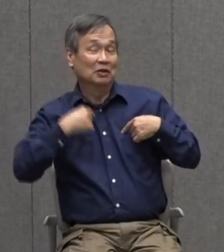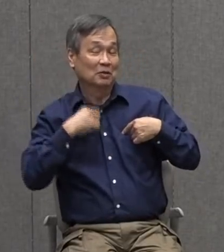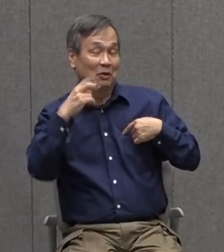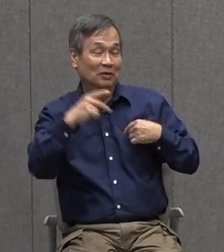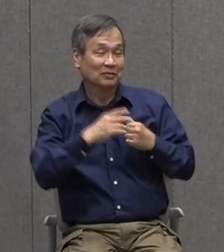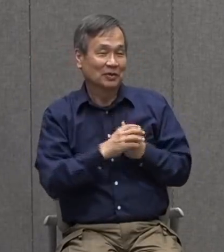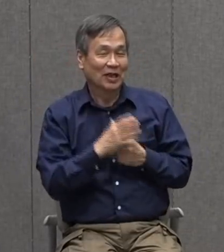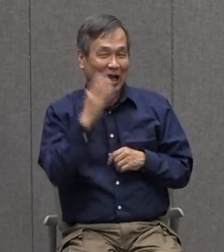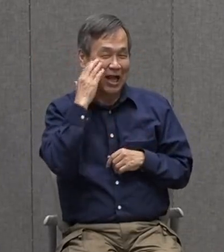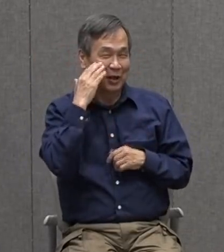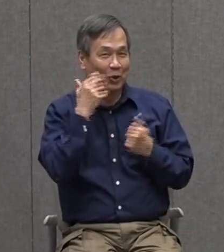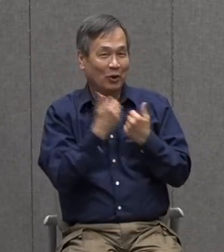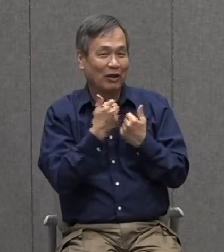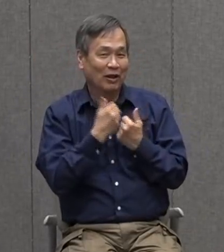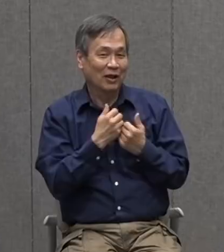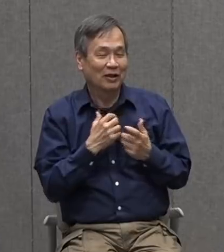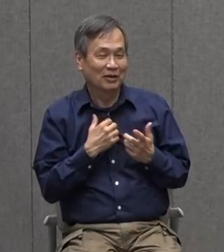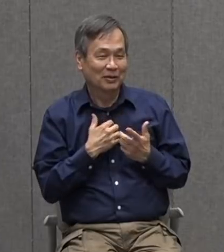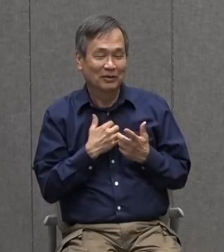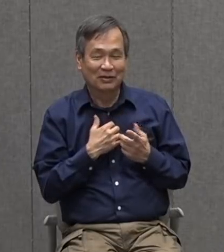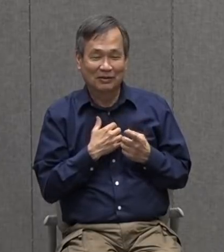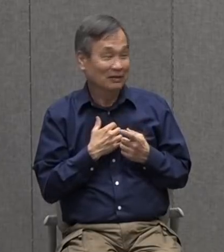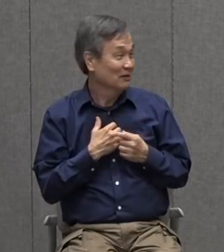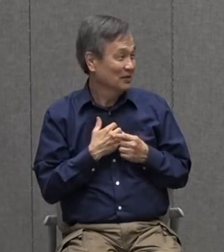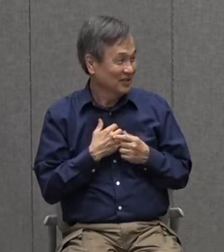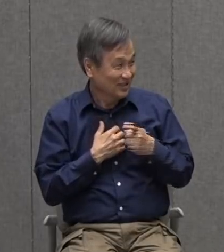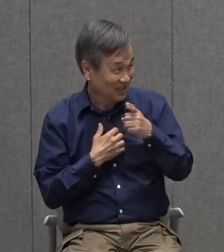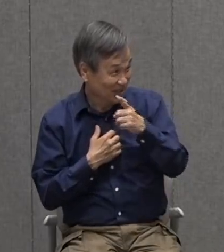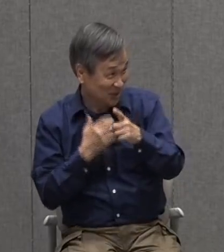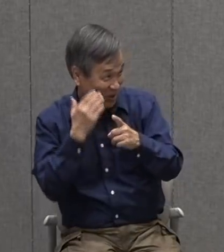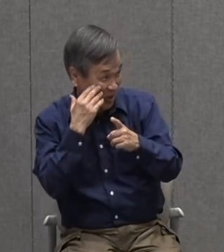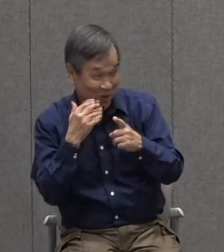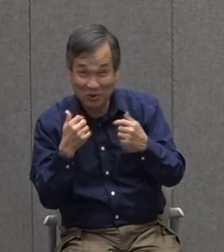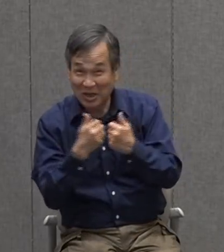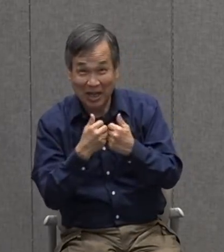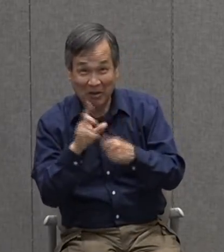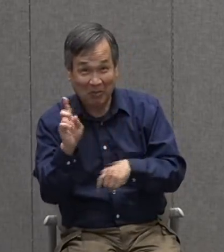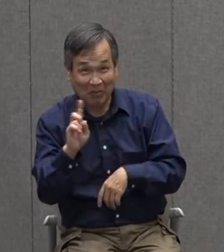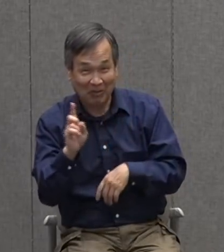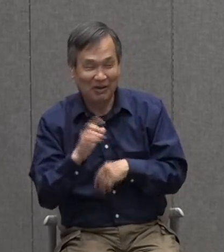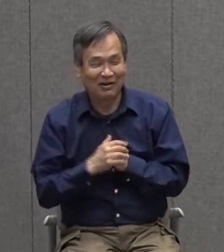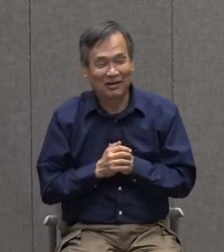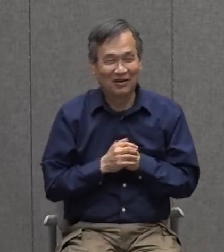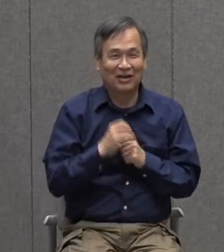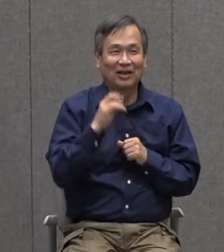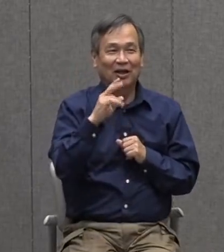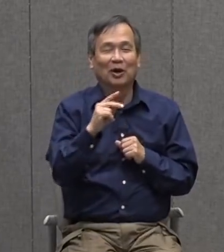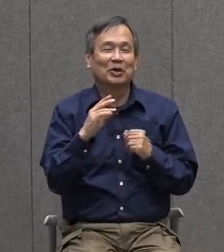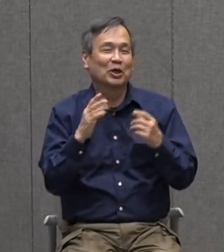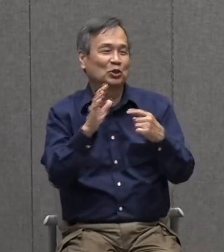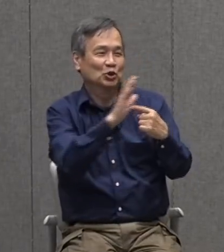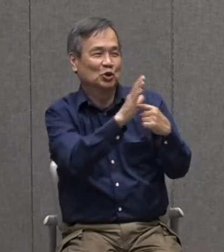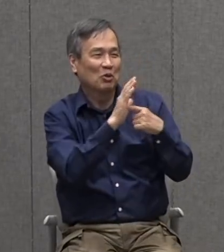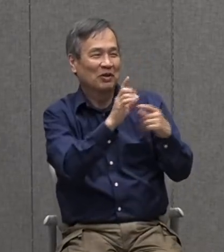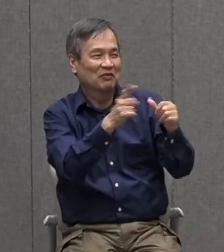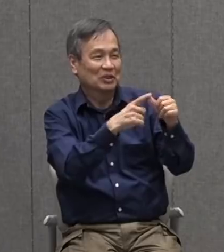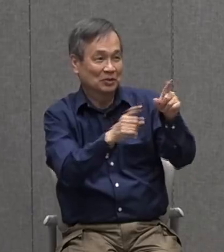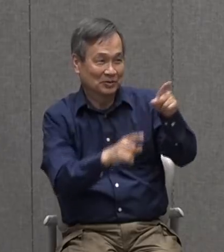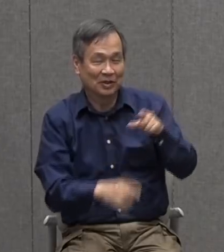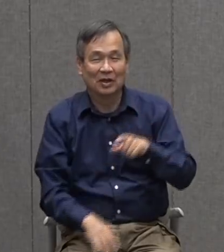Because I know this game and I don't know if Mrs. Sears knows this game. I'd rather have an example first. Okay, so the first player,